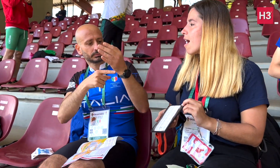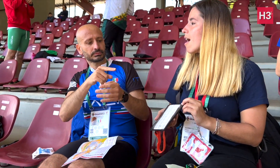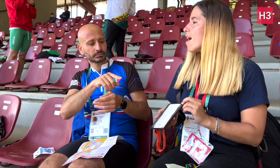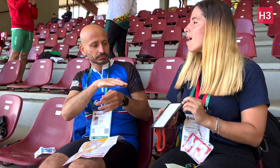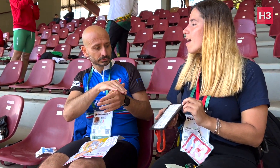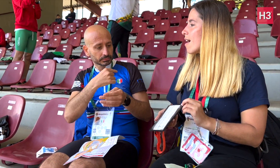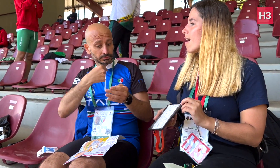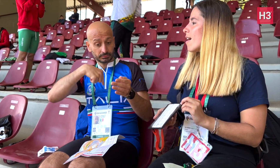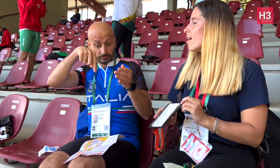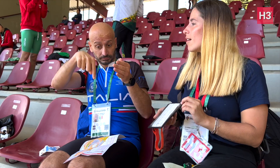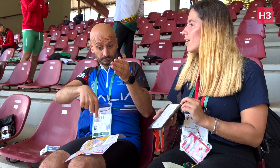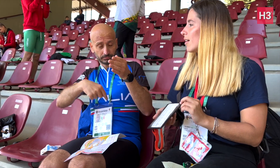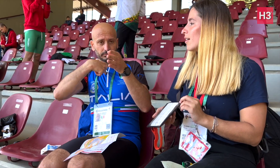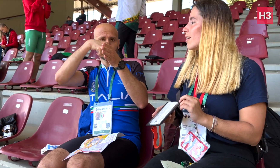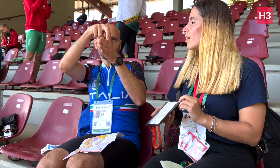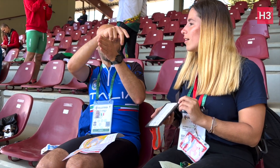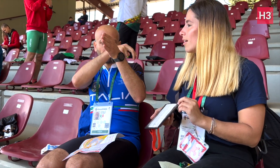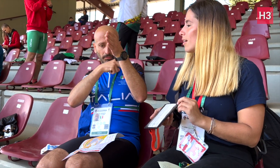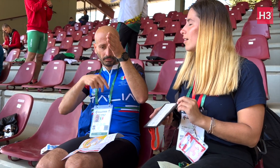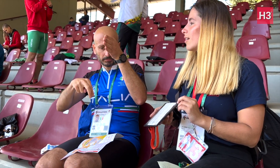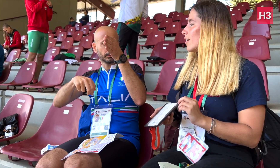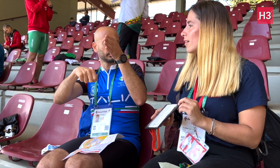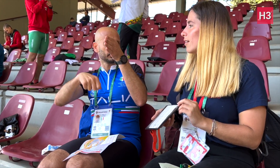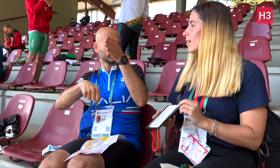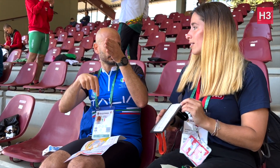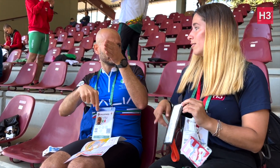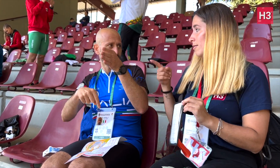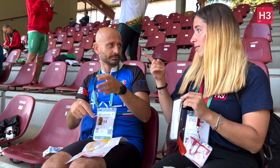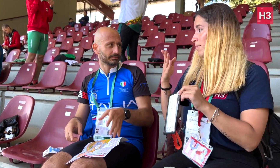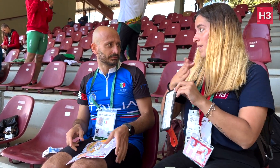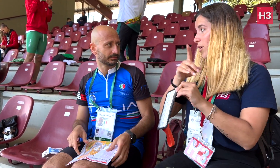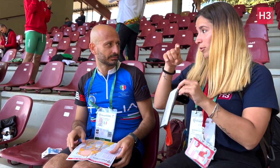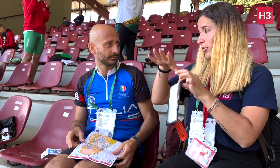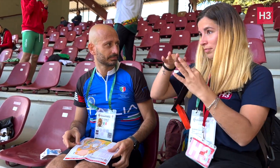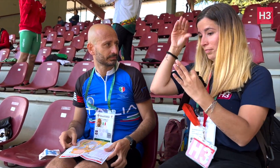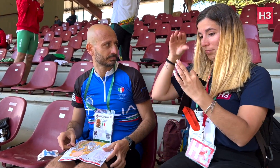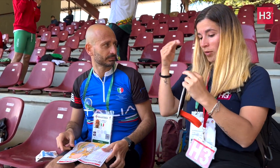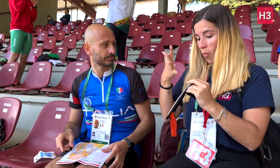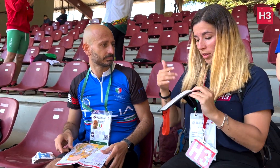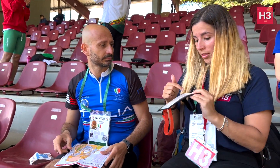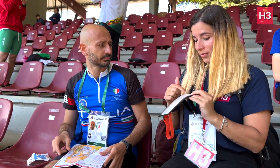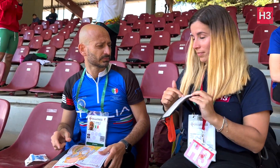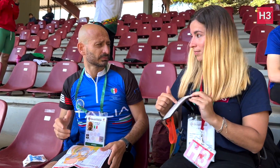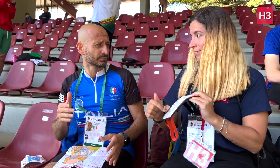at the top or at the bottom. So you should be familiar with the control point descriptions before the game?